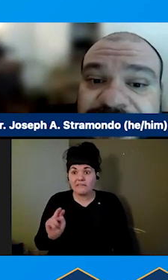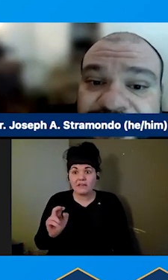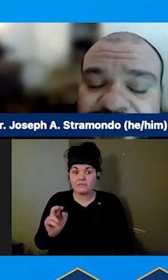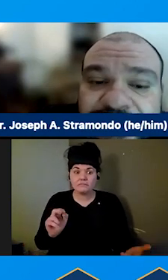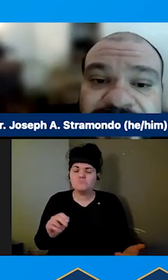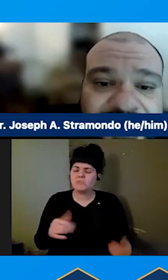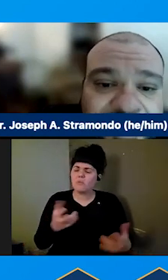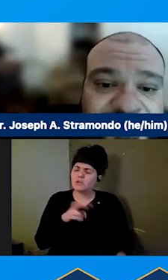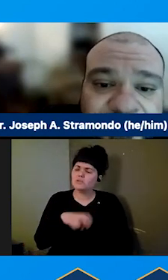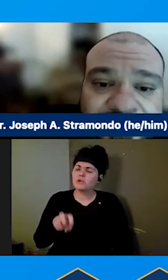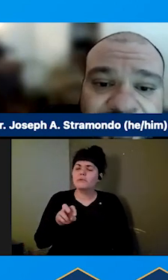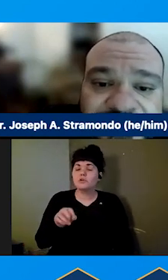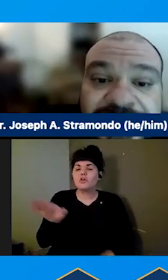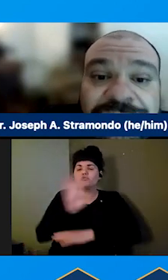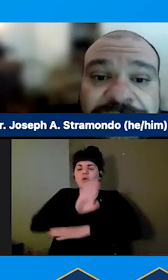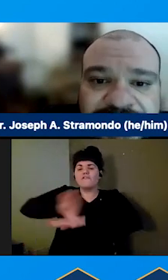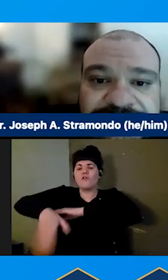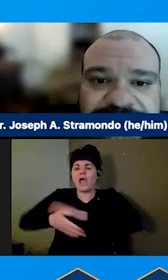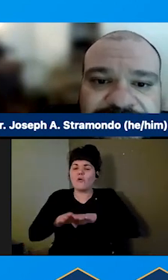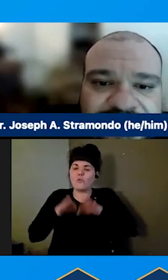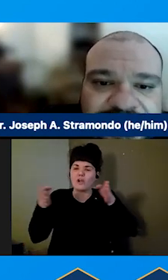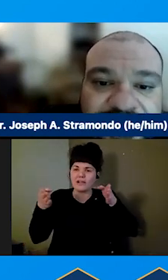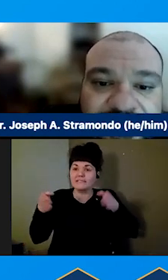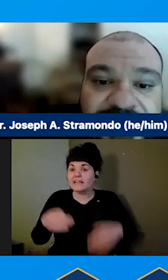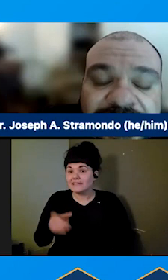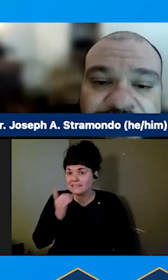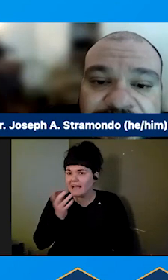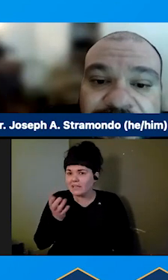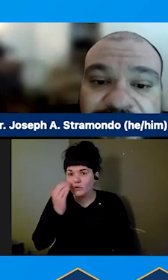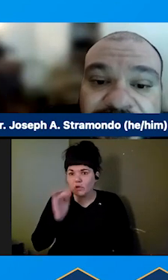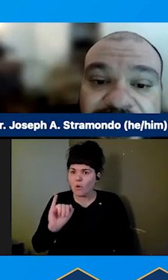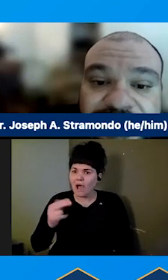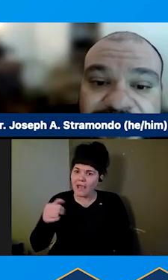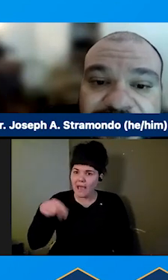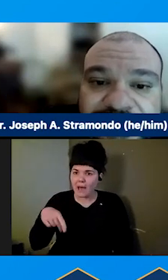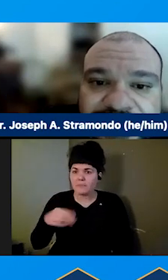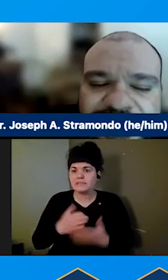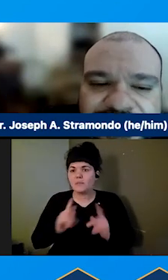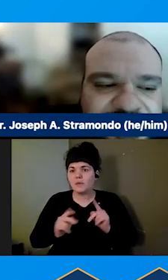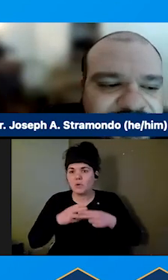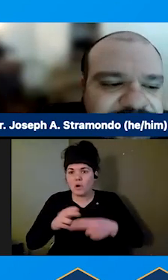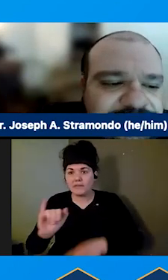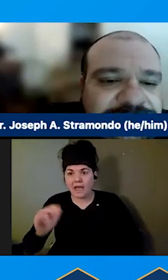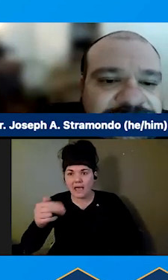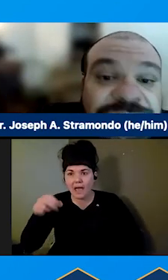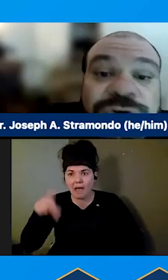trip to a 24-hour diner. The I hop. Can I go there in the